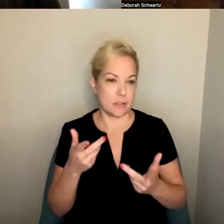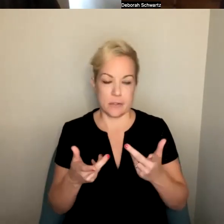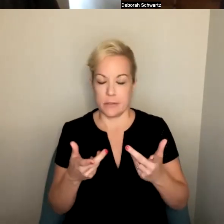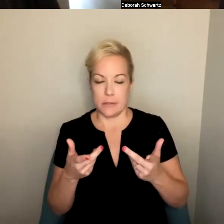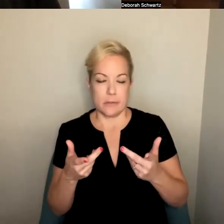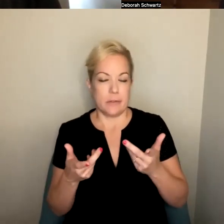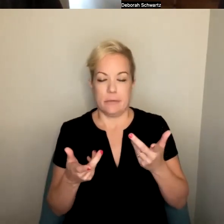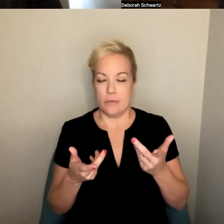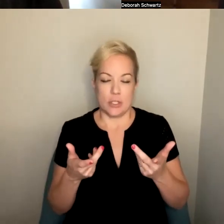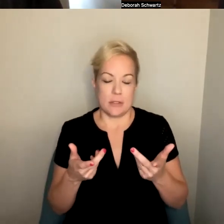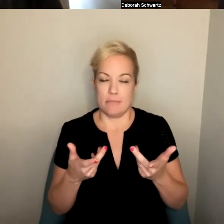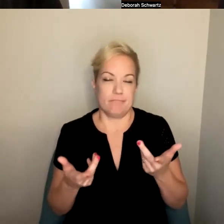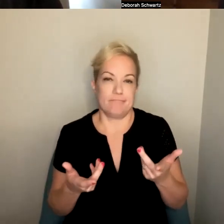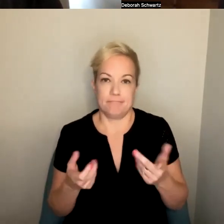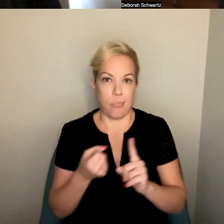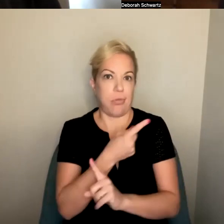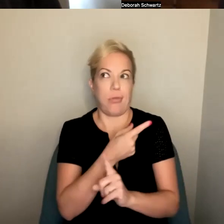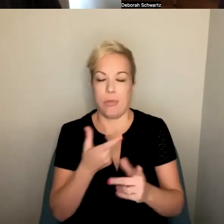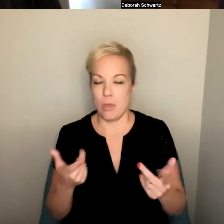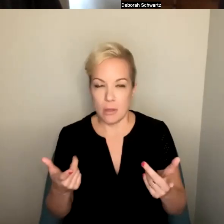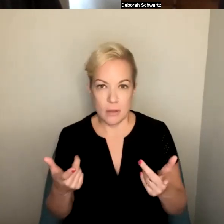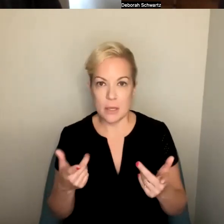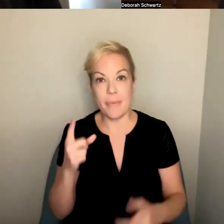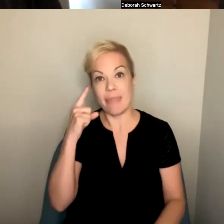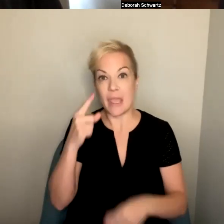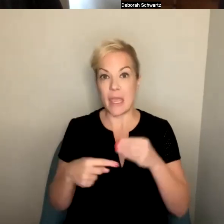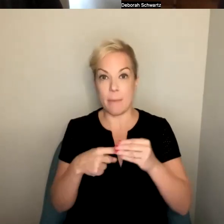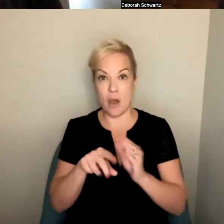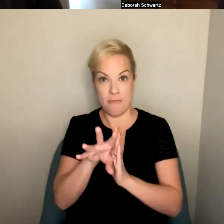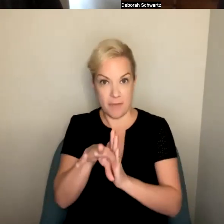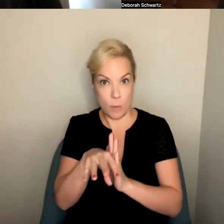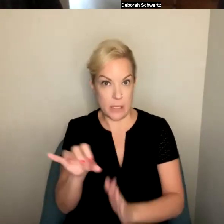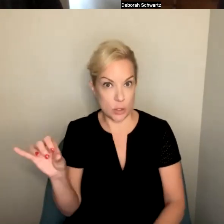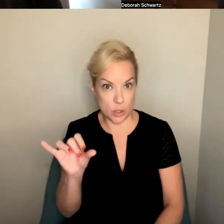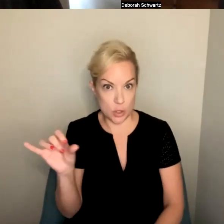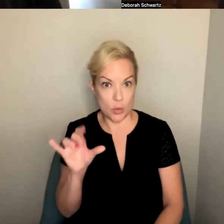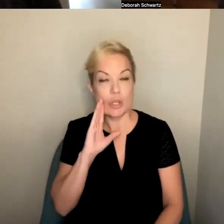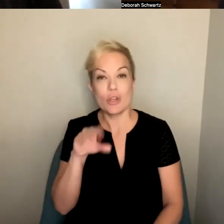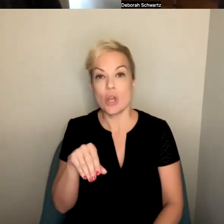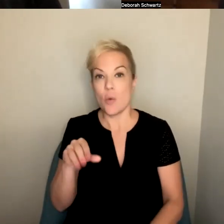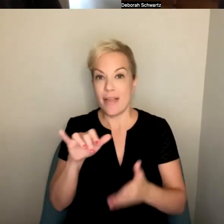but I mean I want you to think about film in one way too Dances with Wolves was the first time